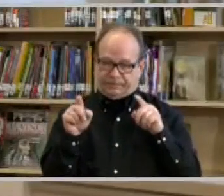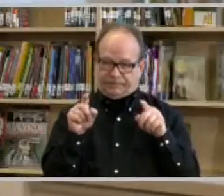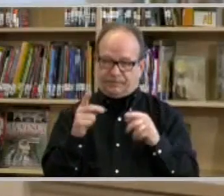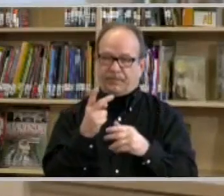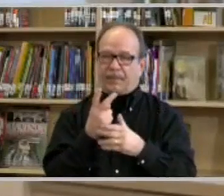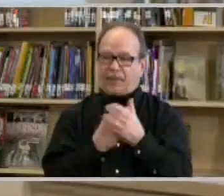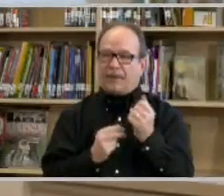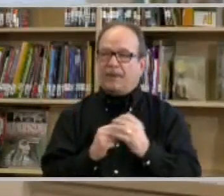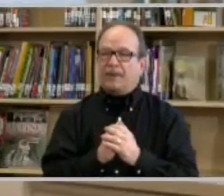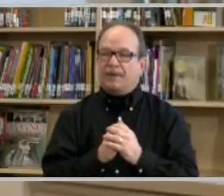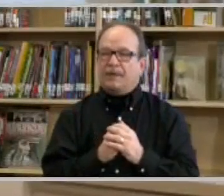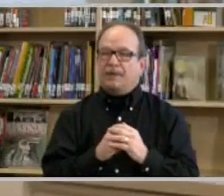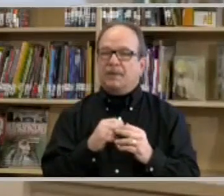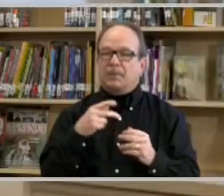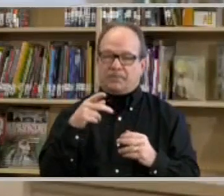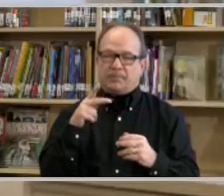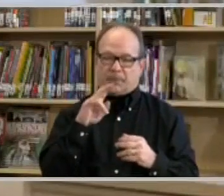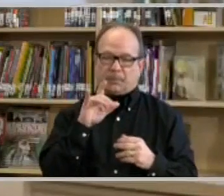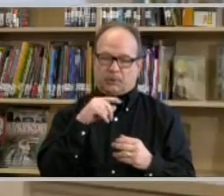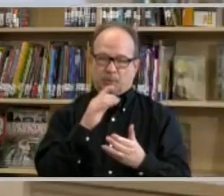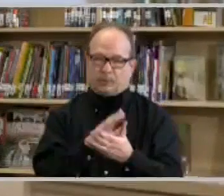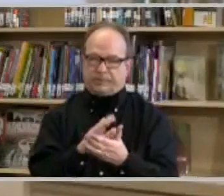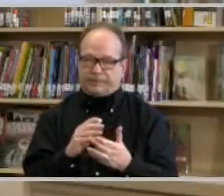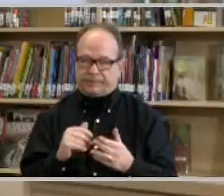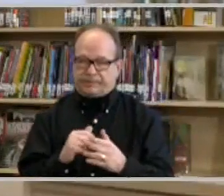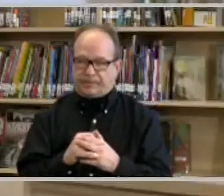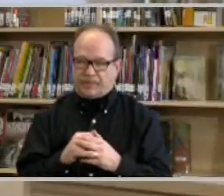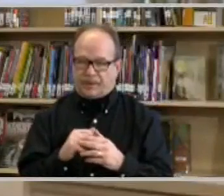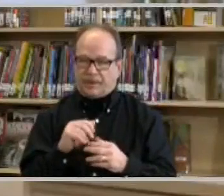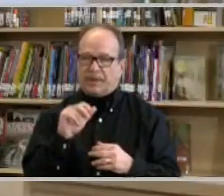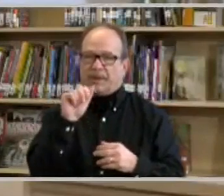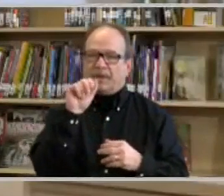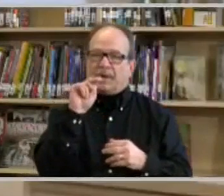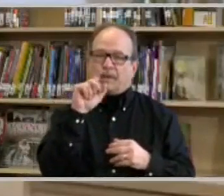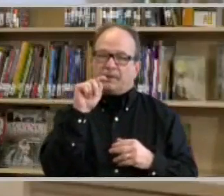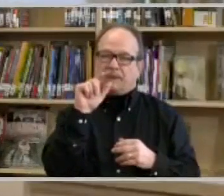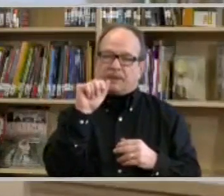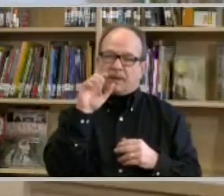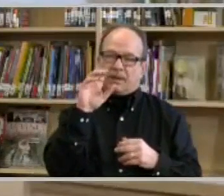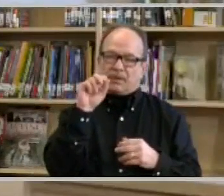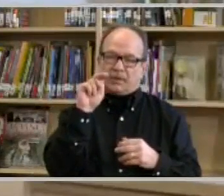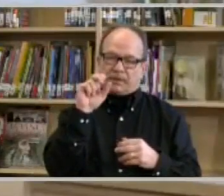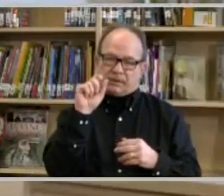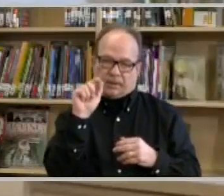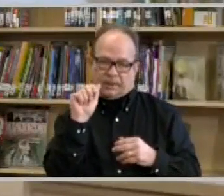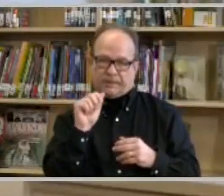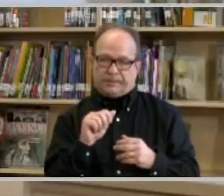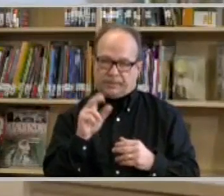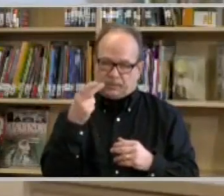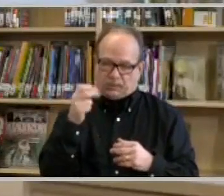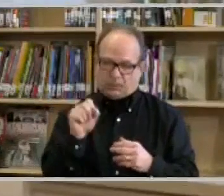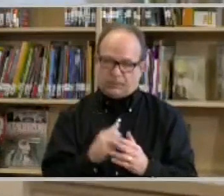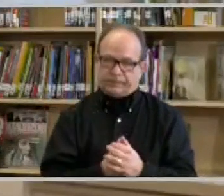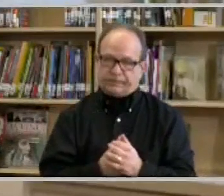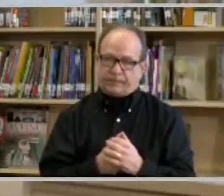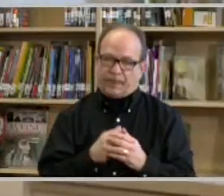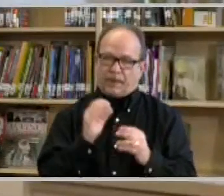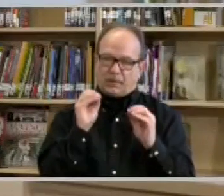DCPS. AND WE LAUNCHED A PUBLIC SAFETY ACADEMY AT ANACOSTIA HIGH SCHOOL.